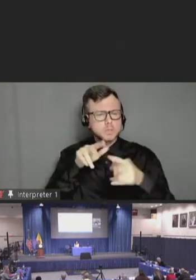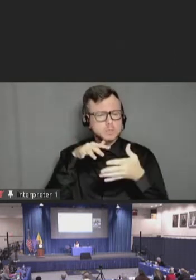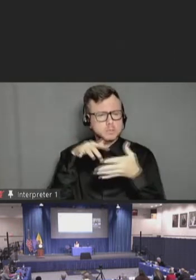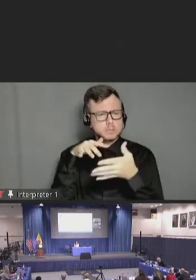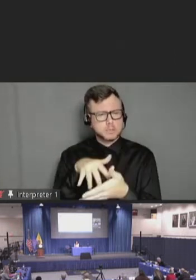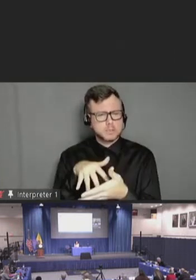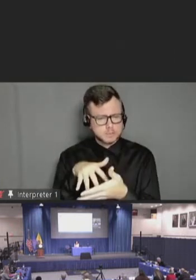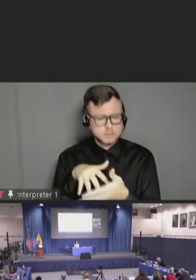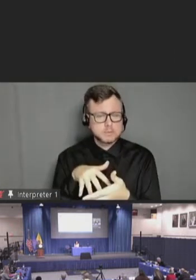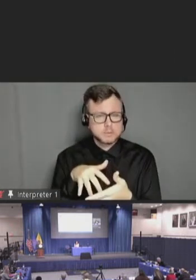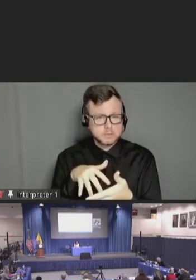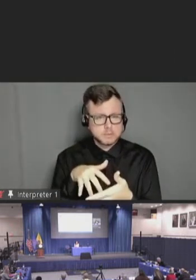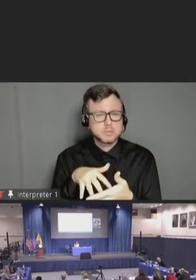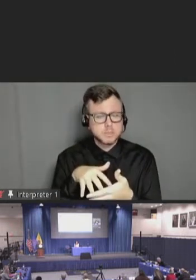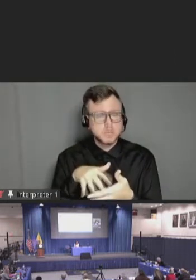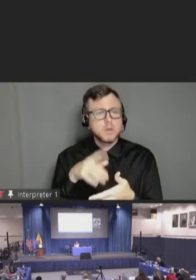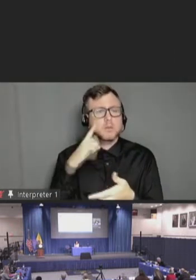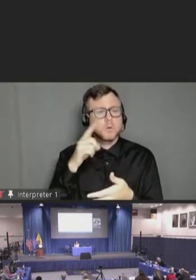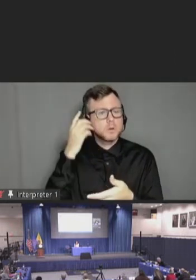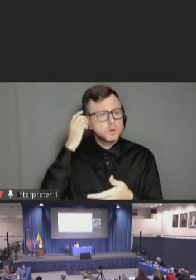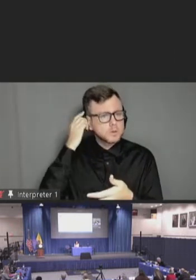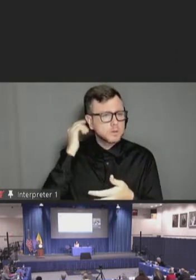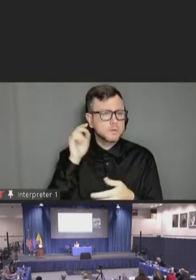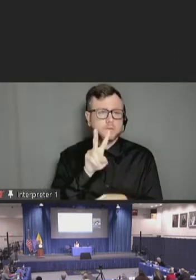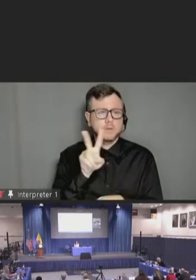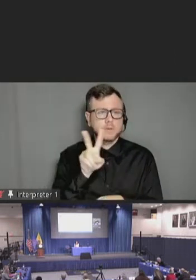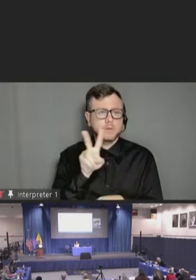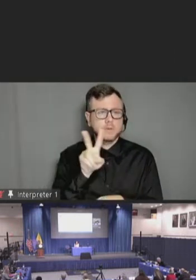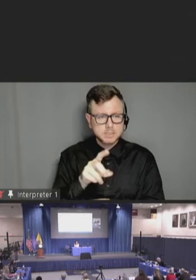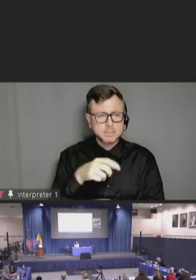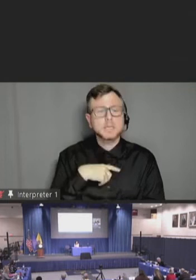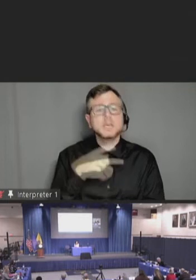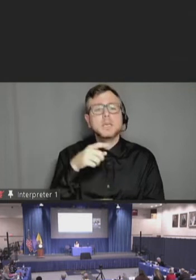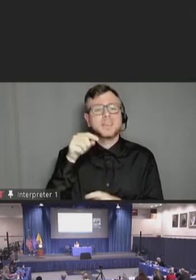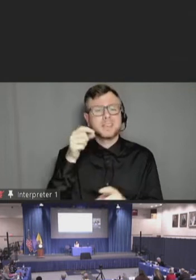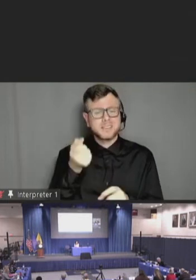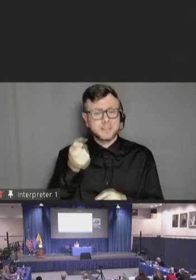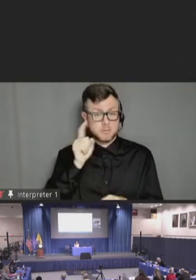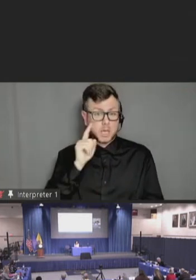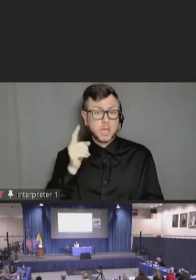systems, including the VSD. But they acknowledged that these studies were going to be really complex.